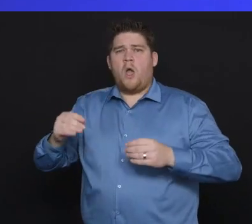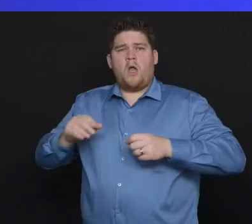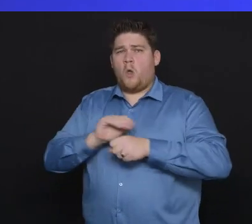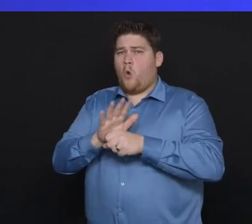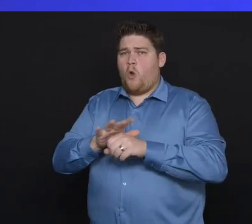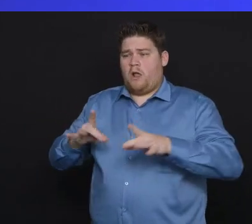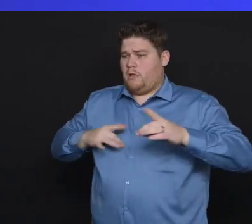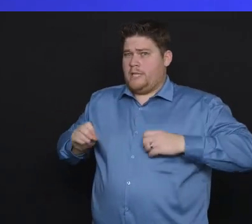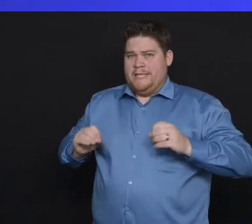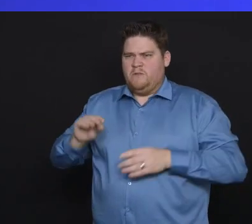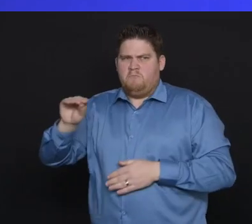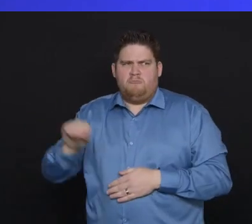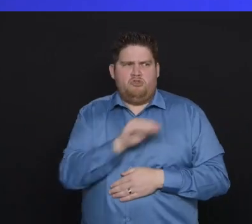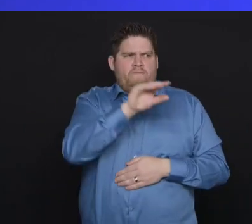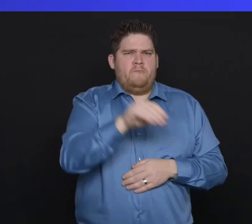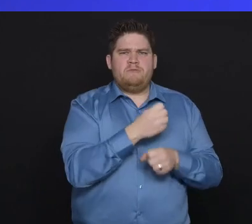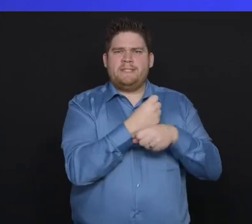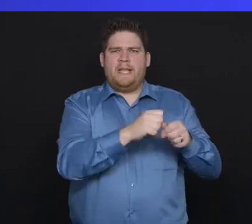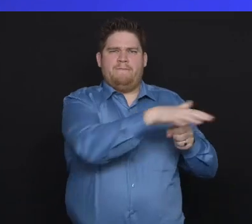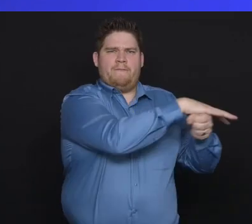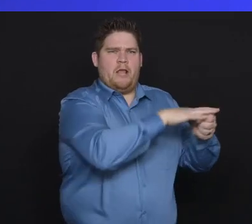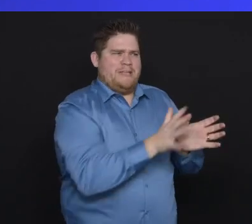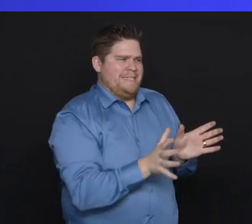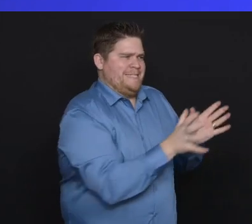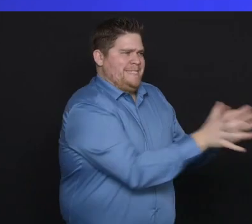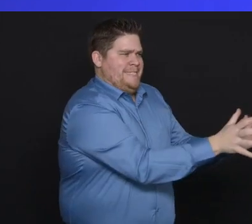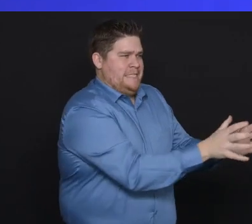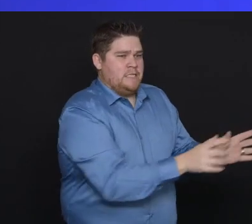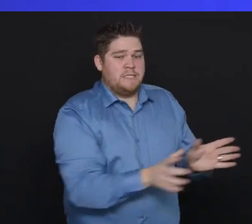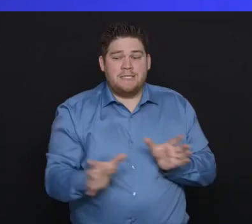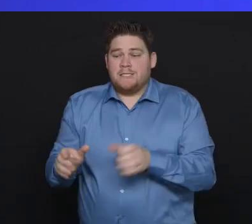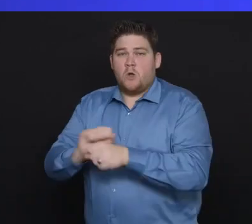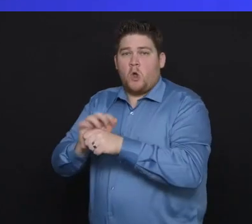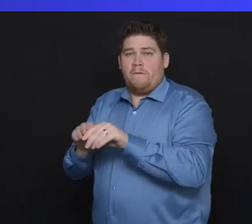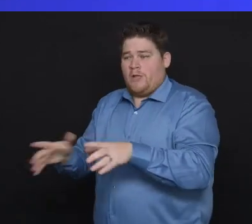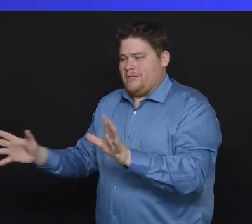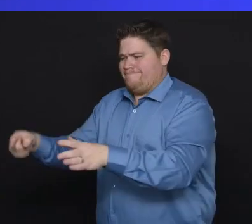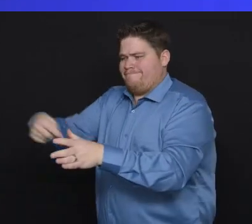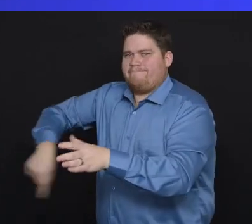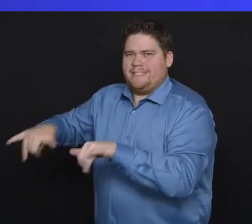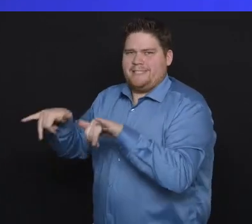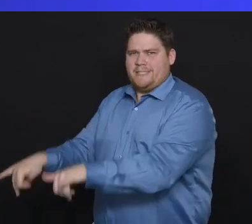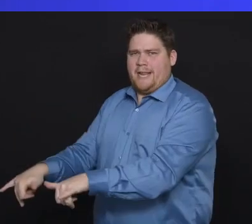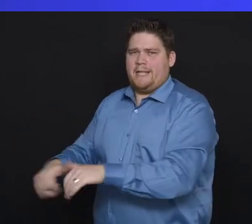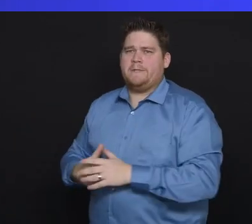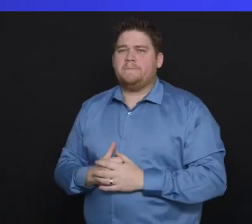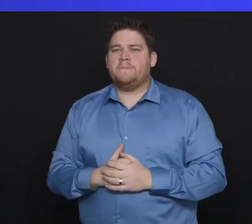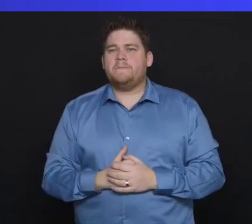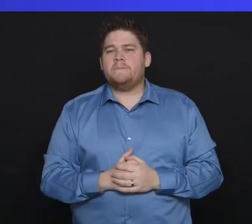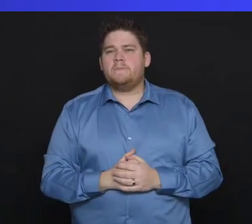in each of the health authorities in why we would do this. There is a rationale why